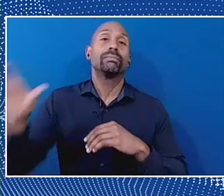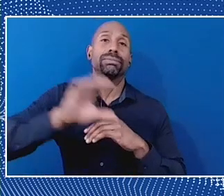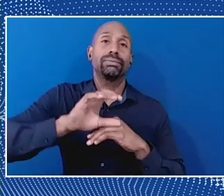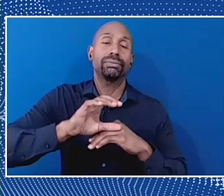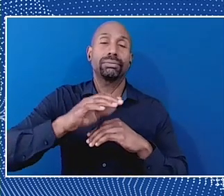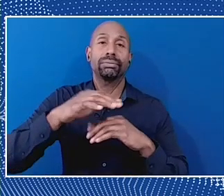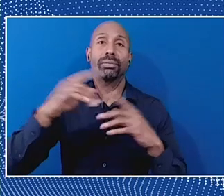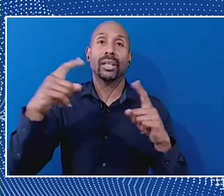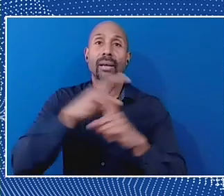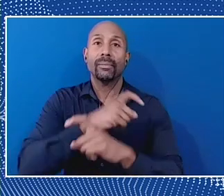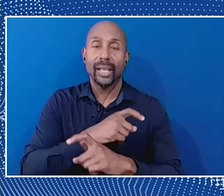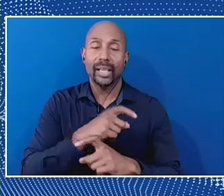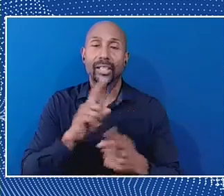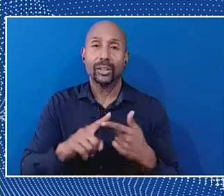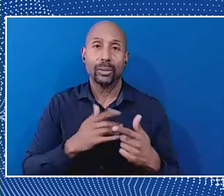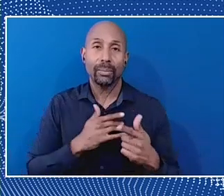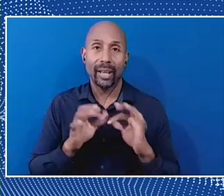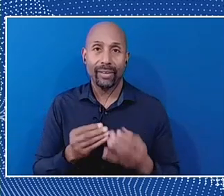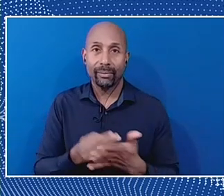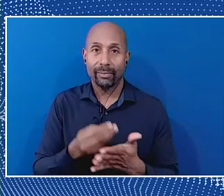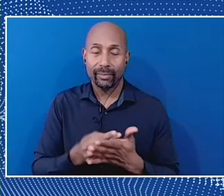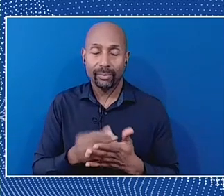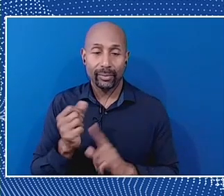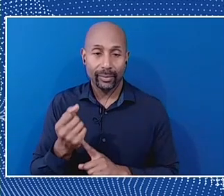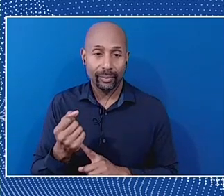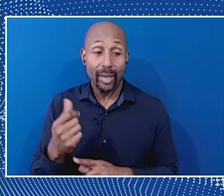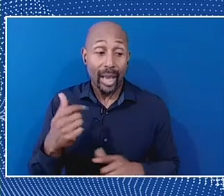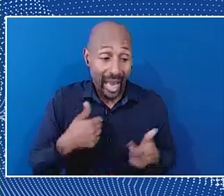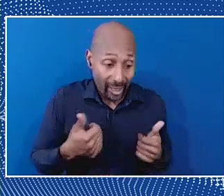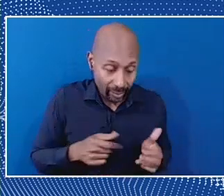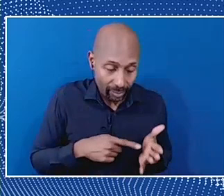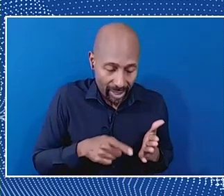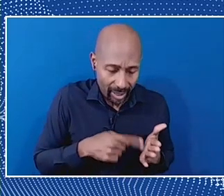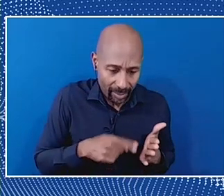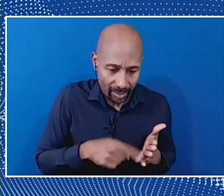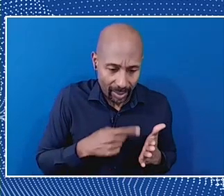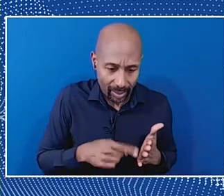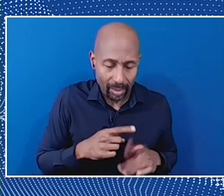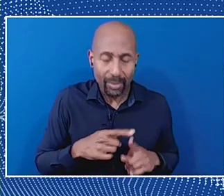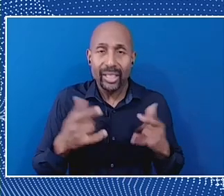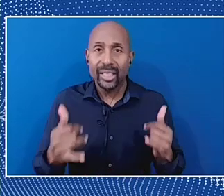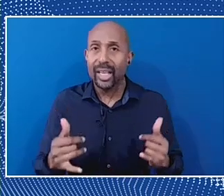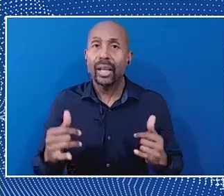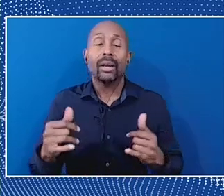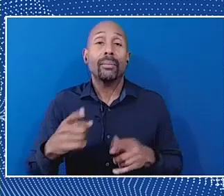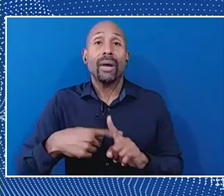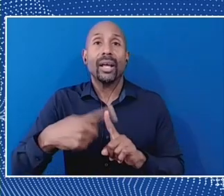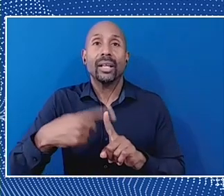Despite my diligent efforts, the looming monthly payments threatened to hinder my ability to achieve essential life